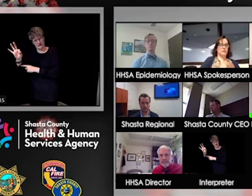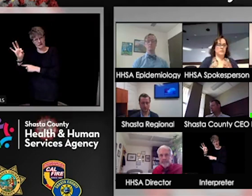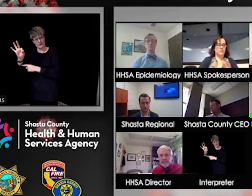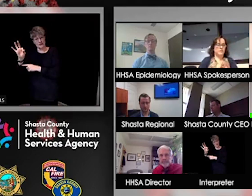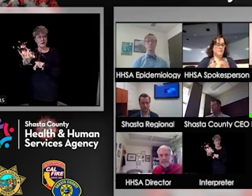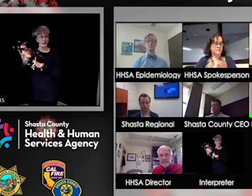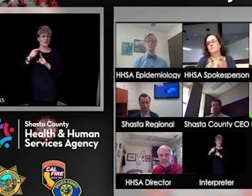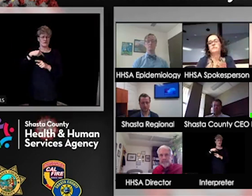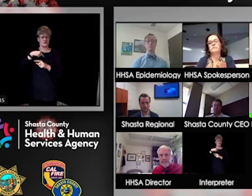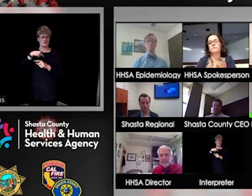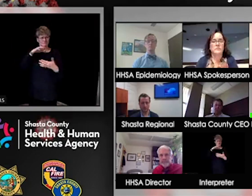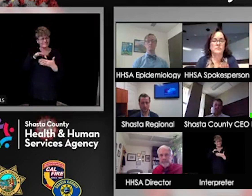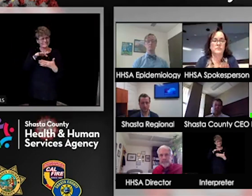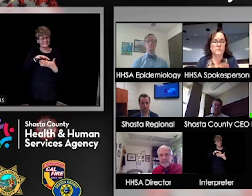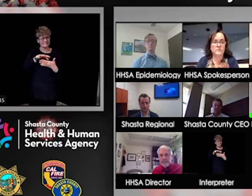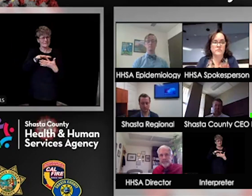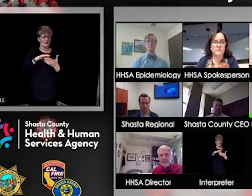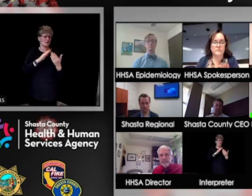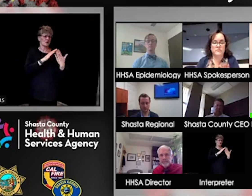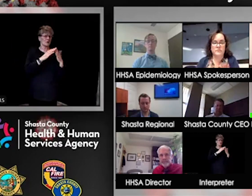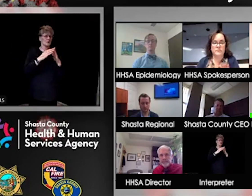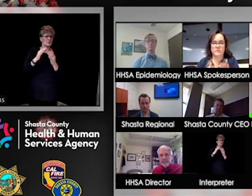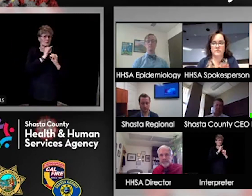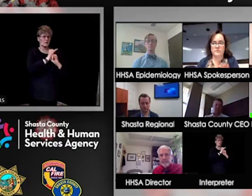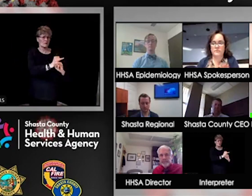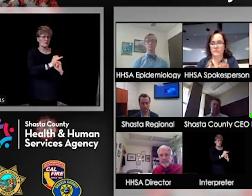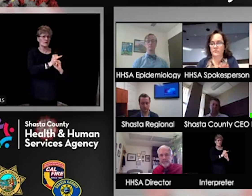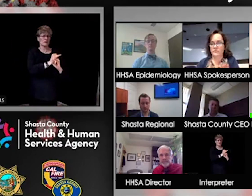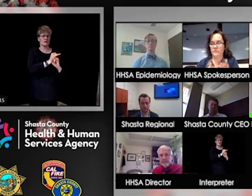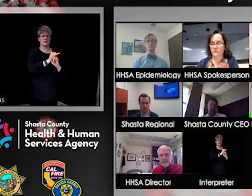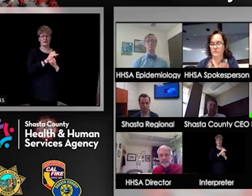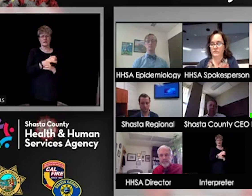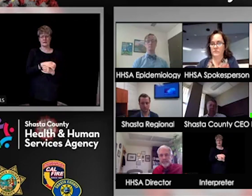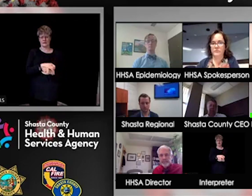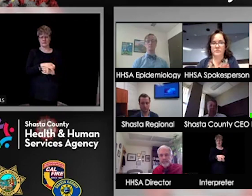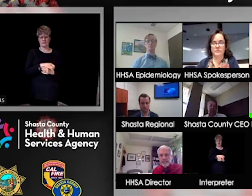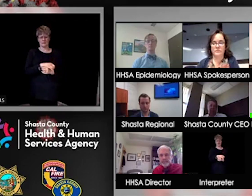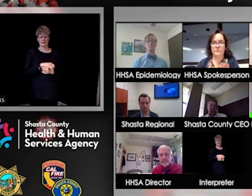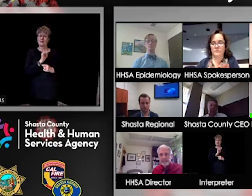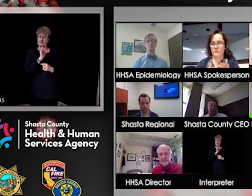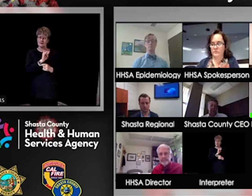community immunity and that's really going to be a real essential tool for us. We’re